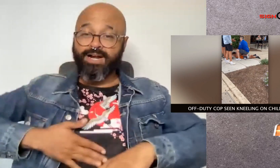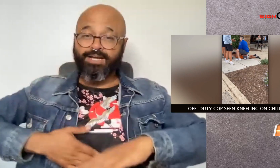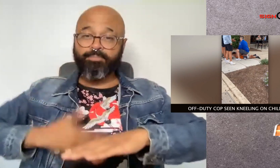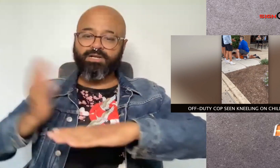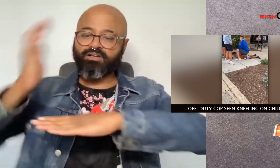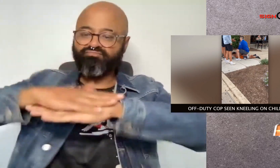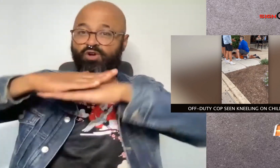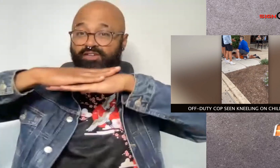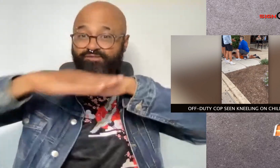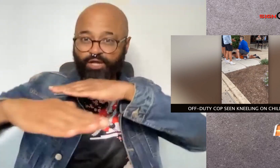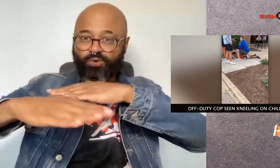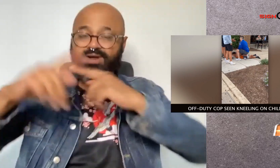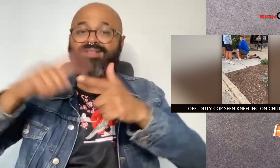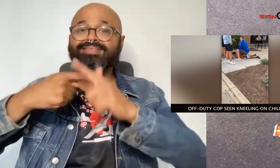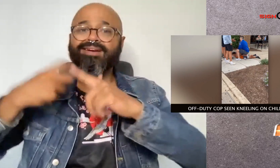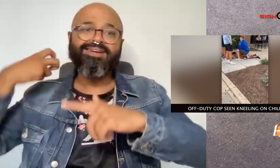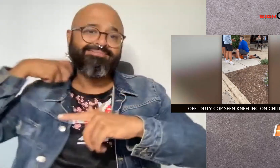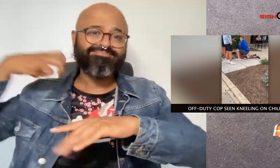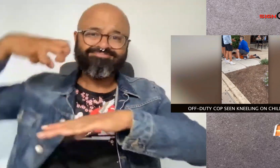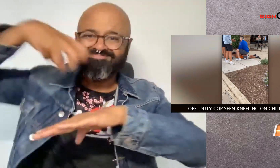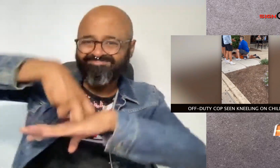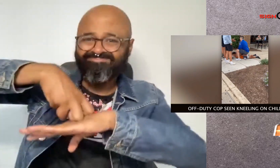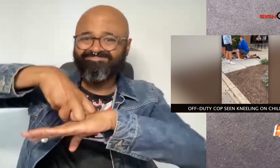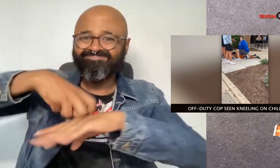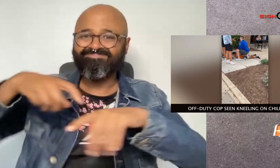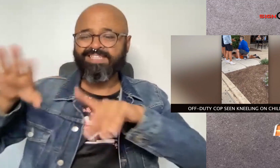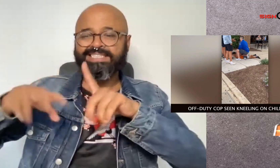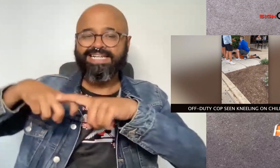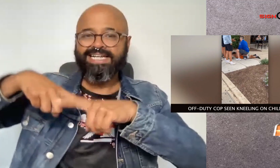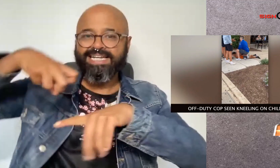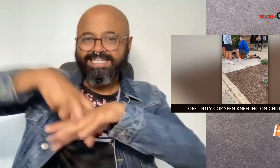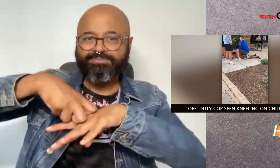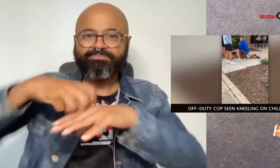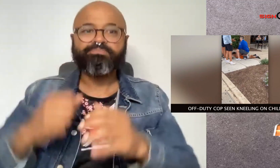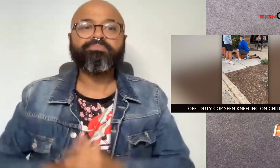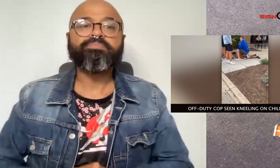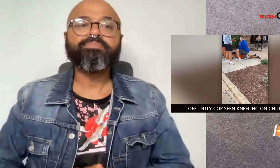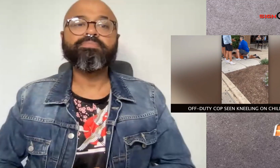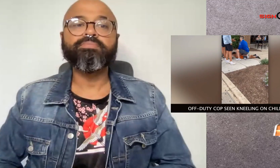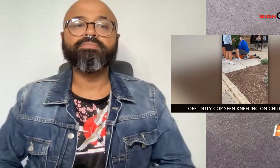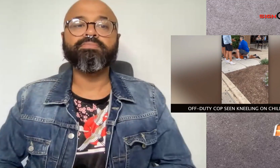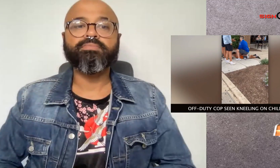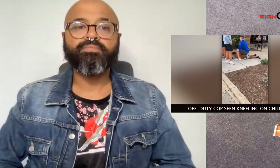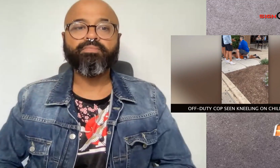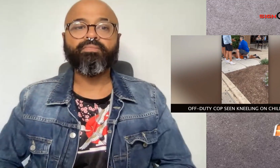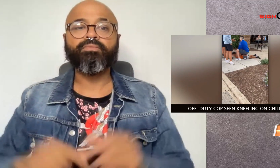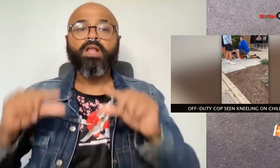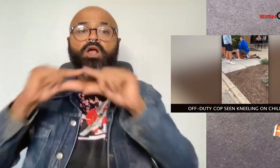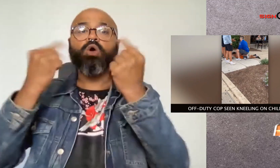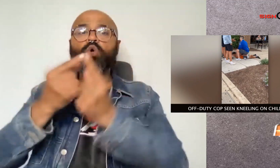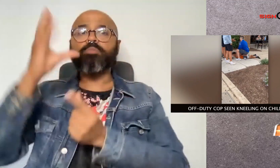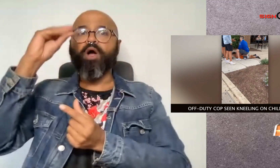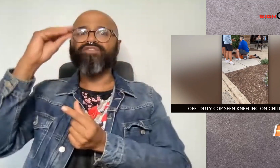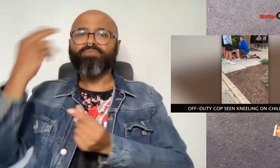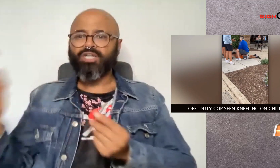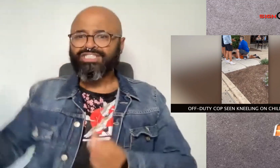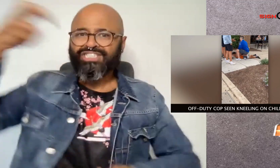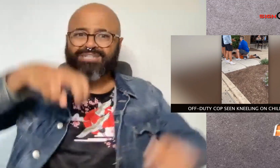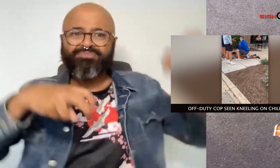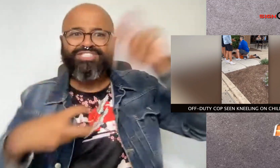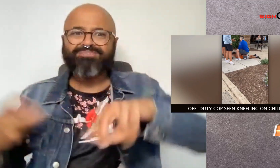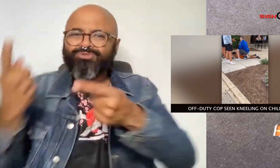ground on his stomach then pinned him with his knee a group of boys jumped in trying